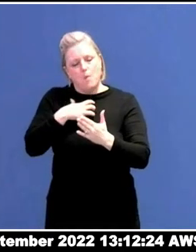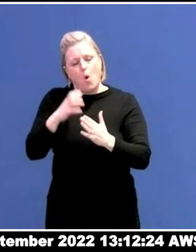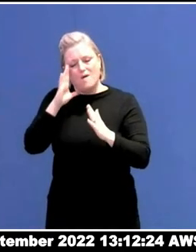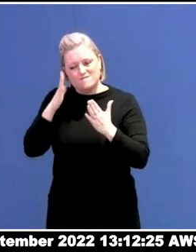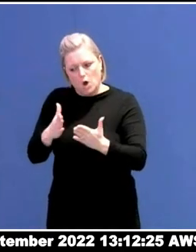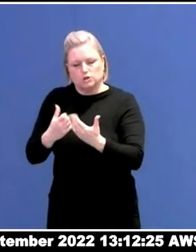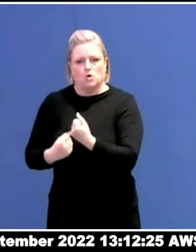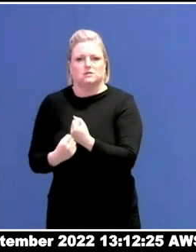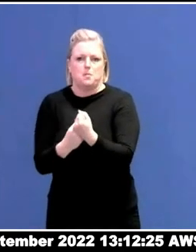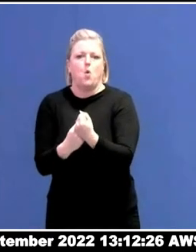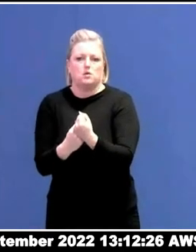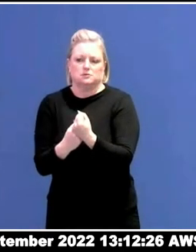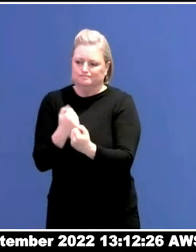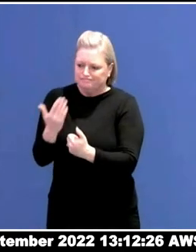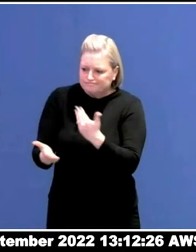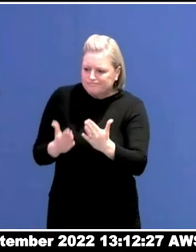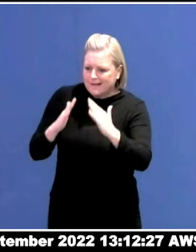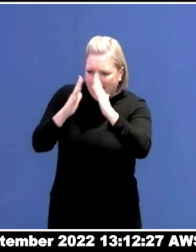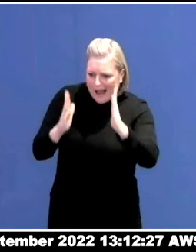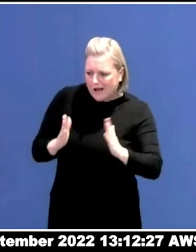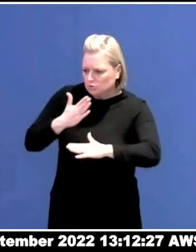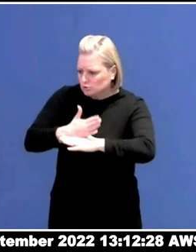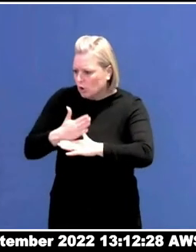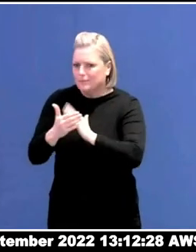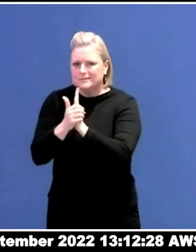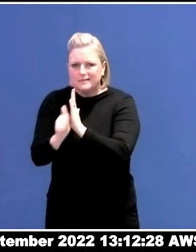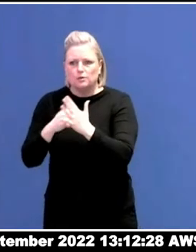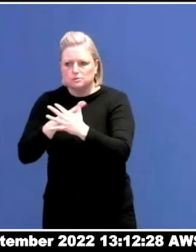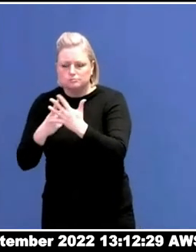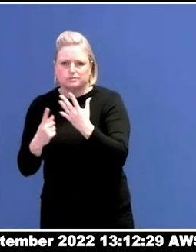secured in accommodation, get employment and get on with their lives. Can I pause there.